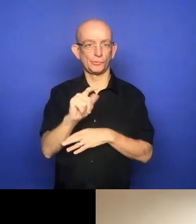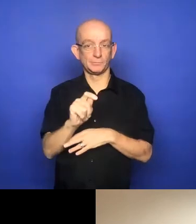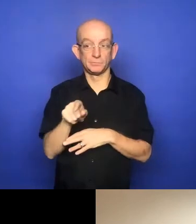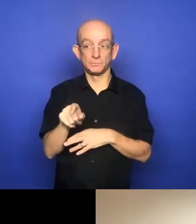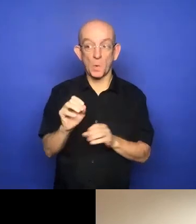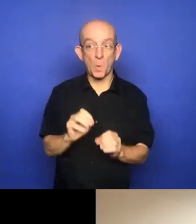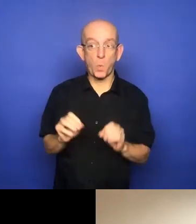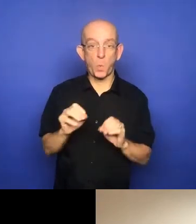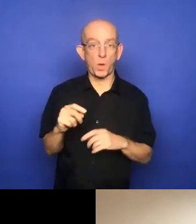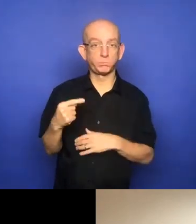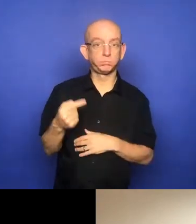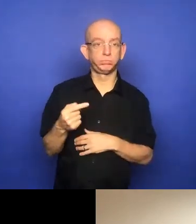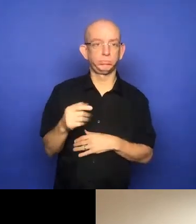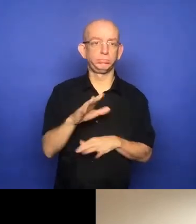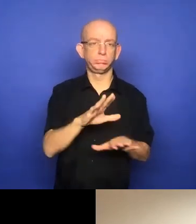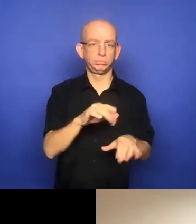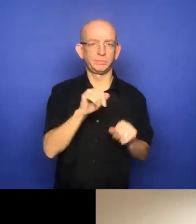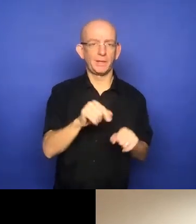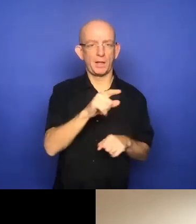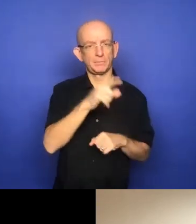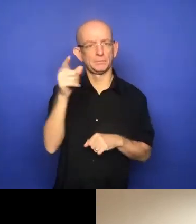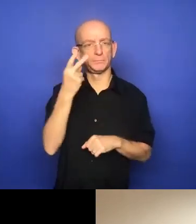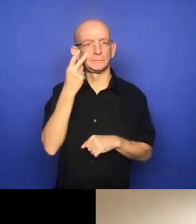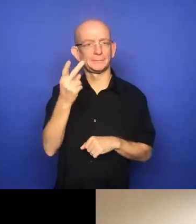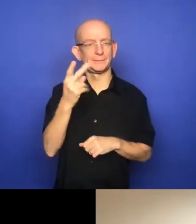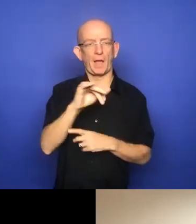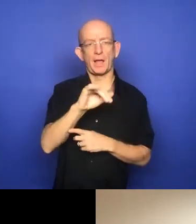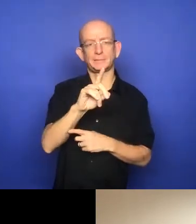haven't done it so, but if you go on